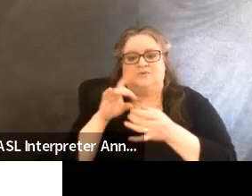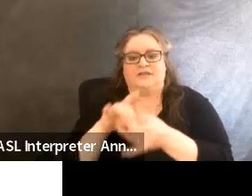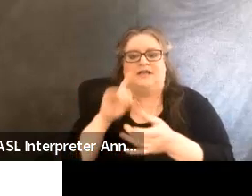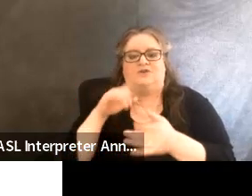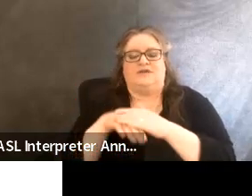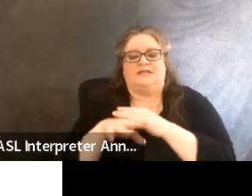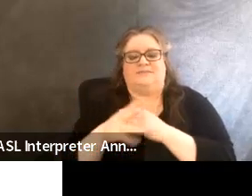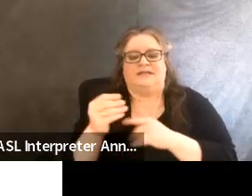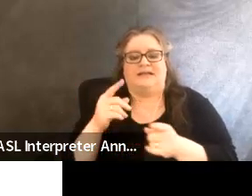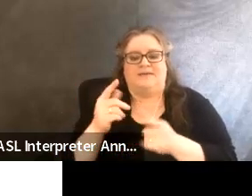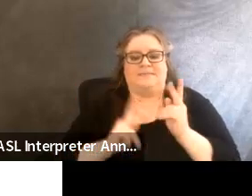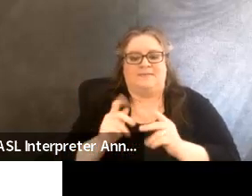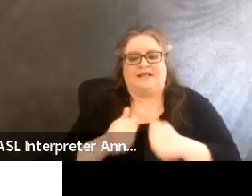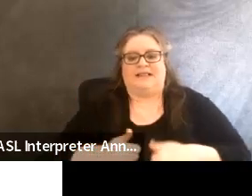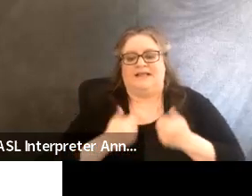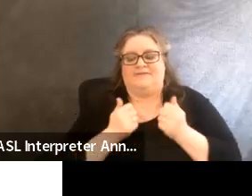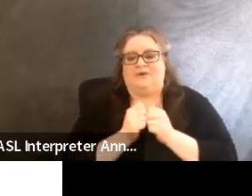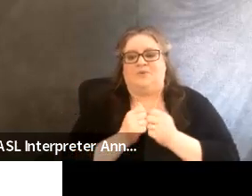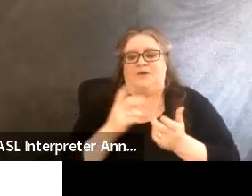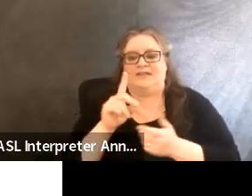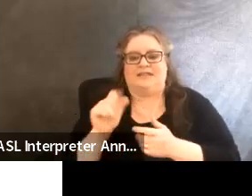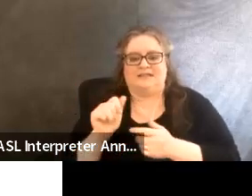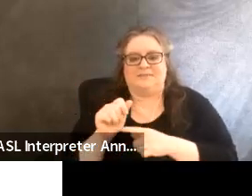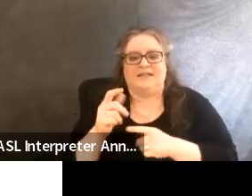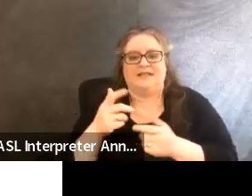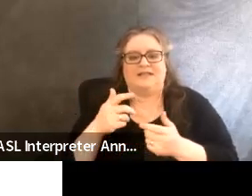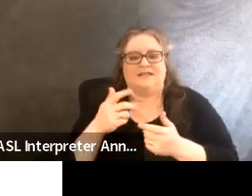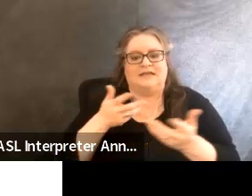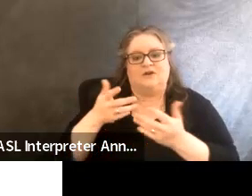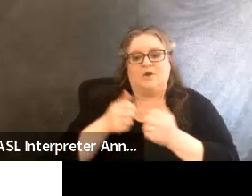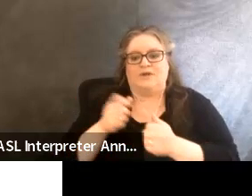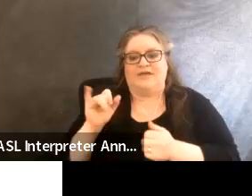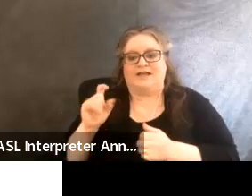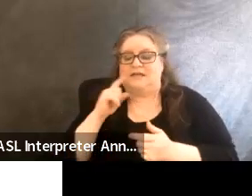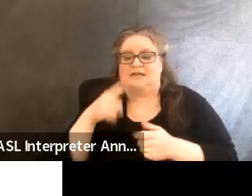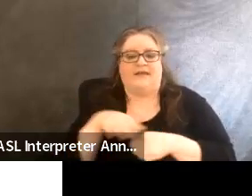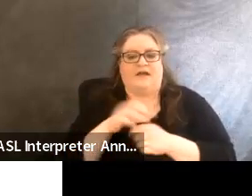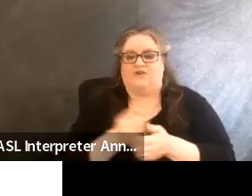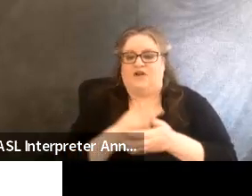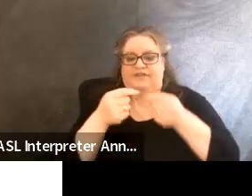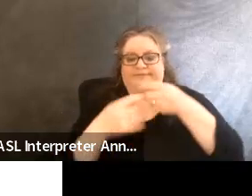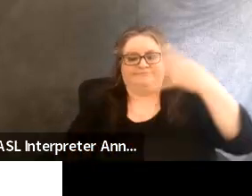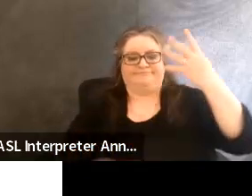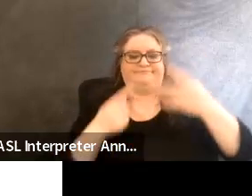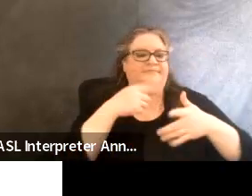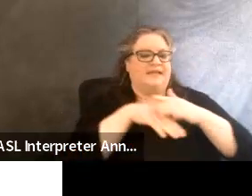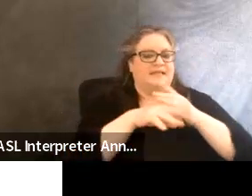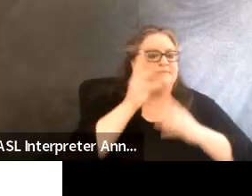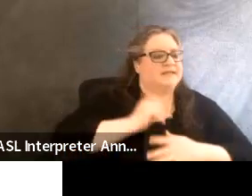and how people living with disability interact with IT. And they cover everything from accessibility experiences